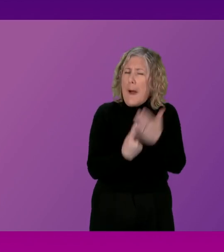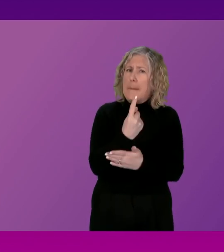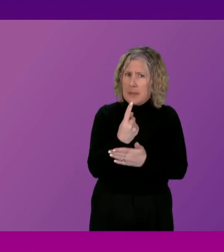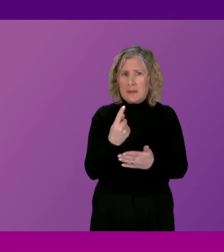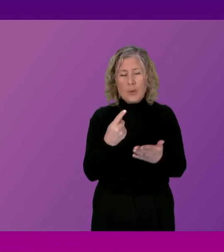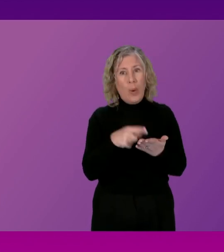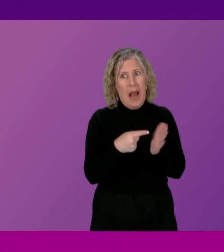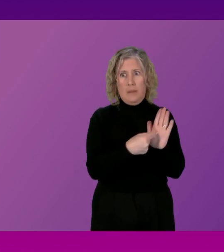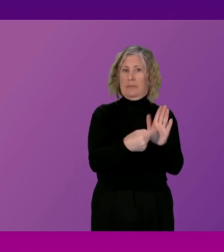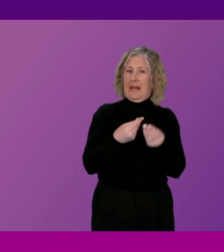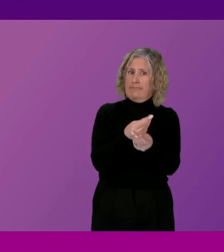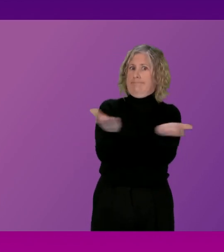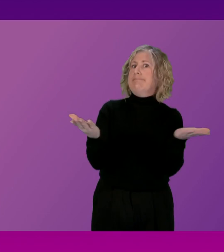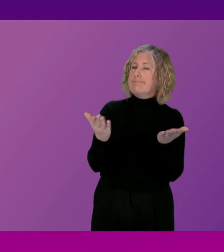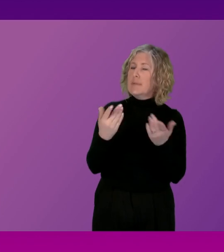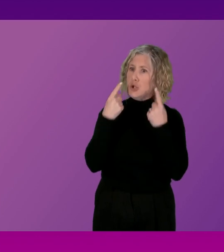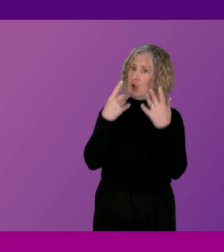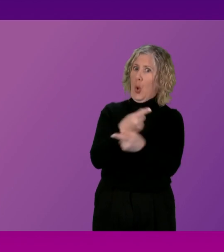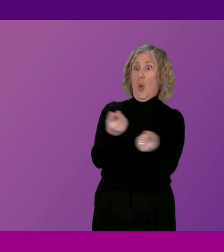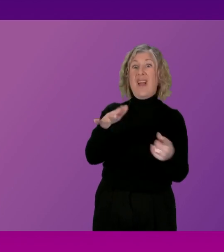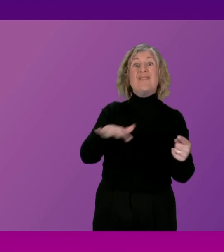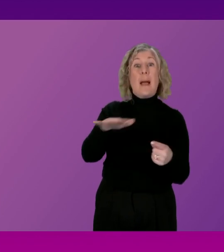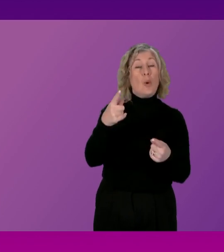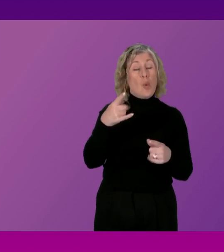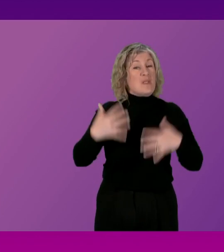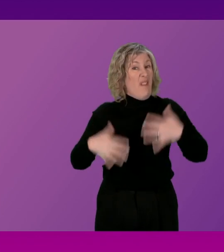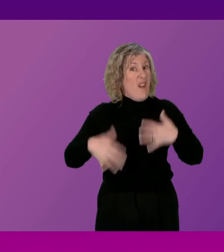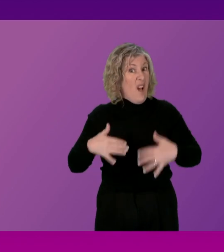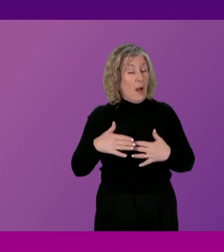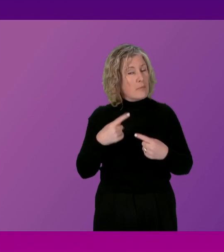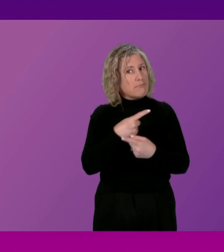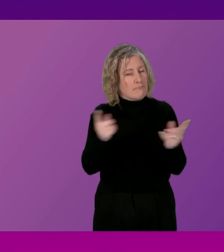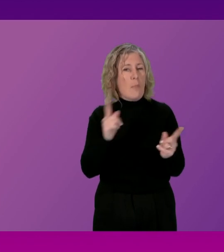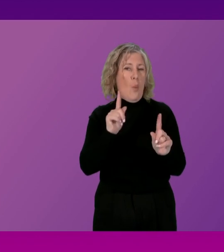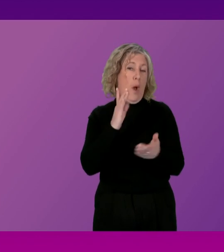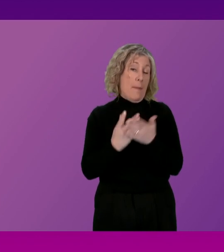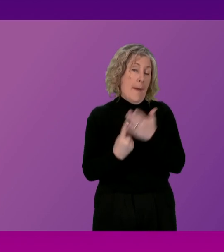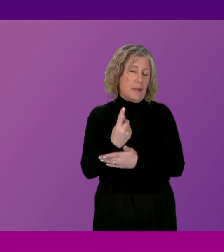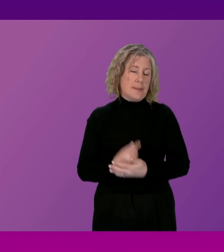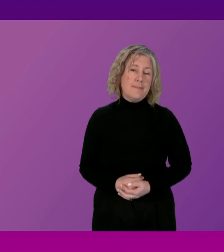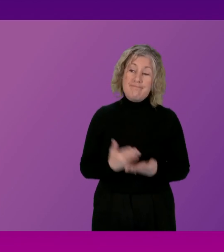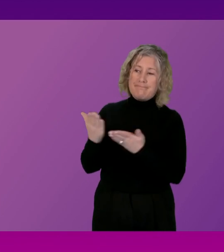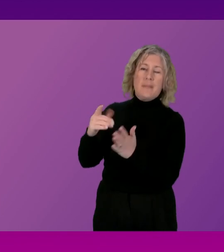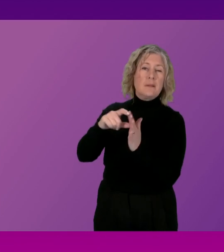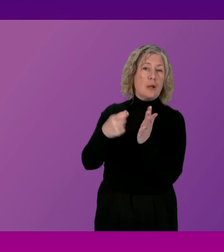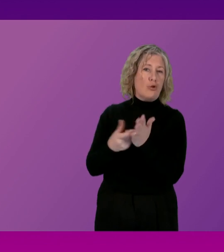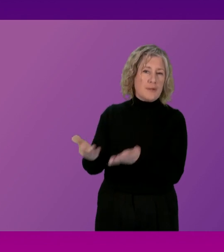for those families who suffered the most during Covid.